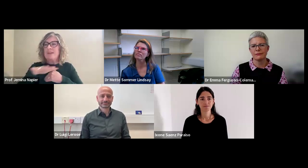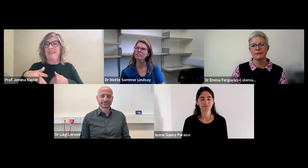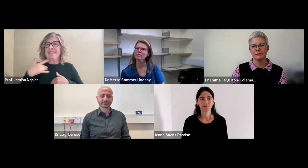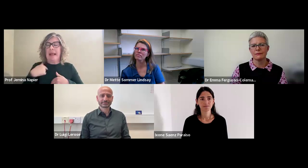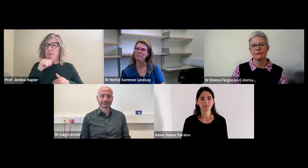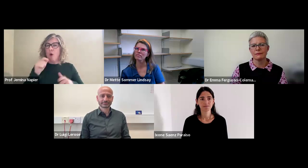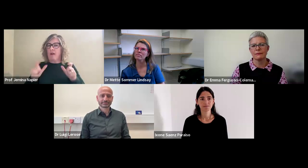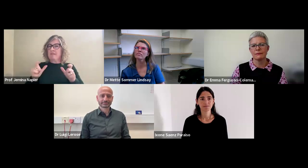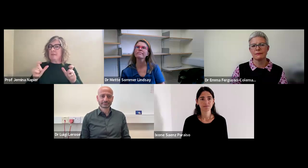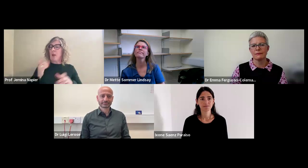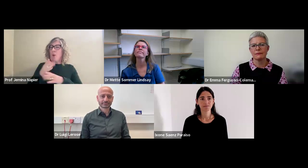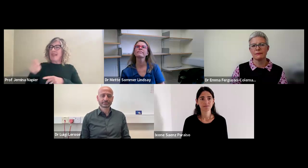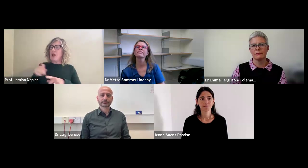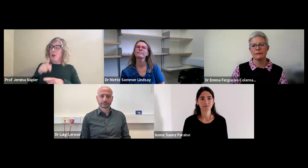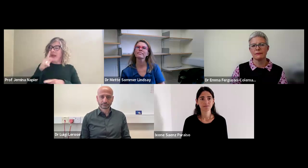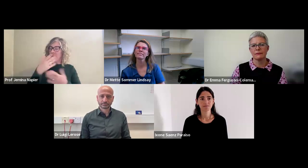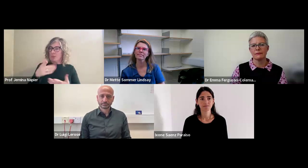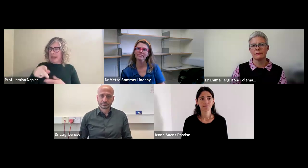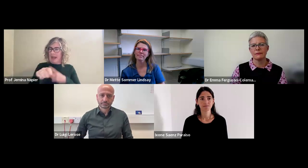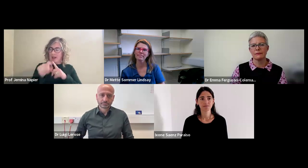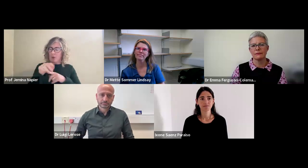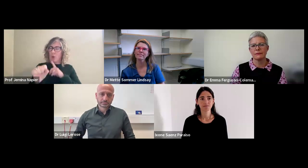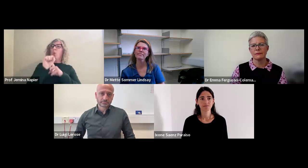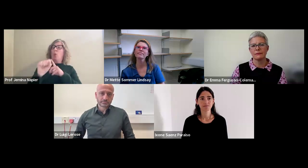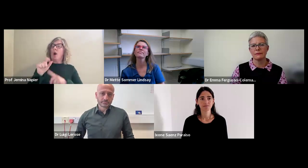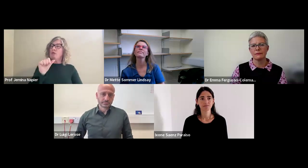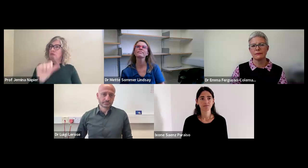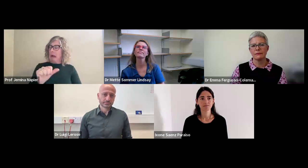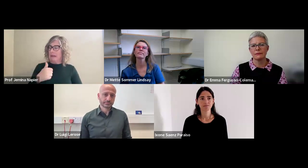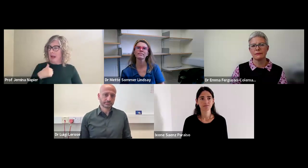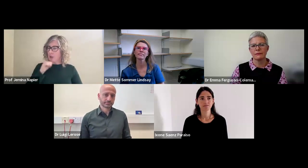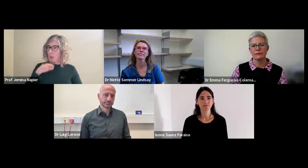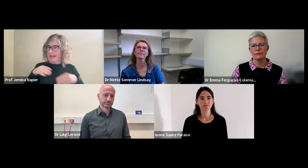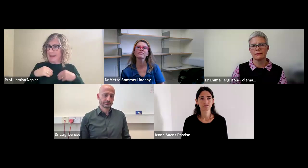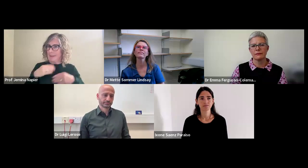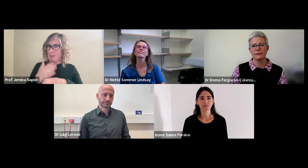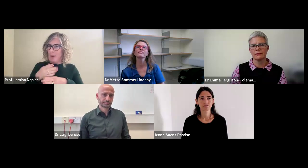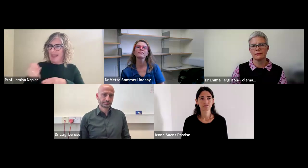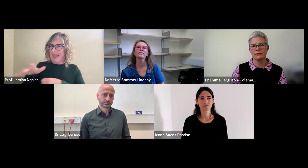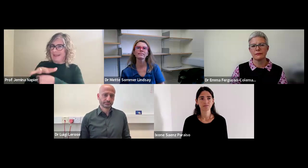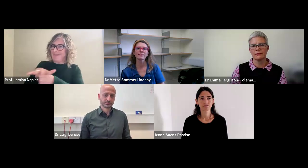work in the academic sphere because she's not comfortable. So I mean it makes quite an impact